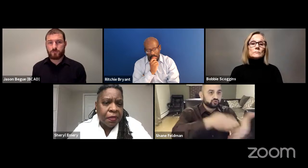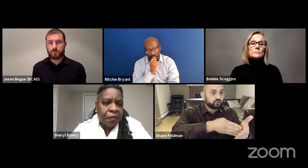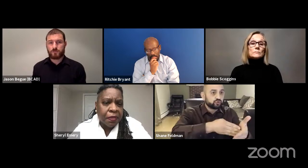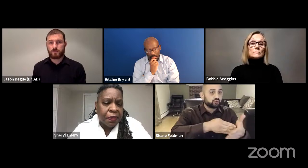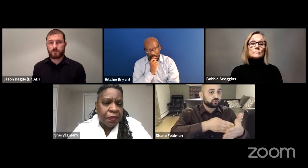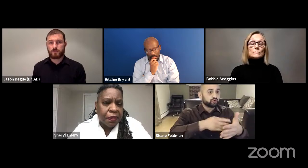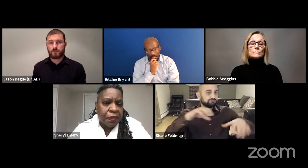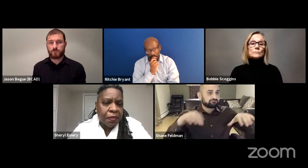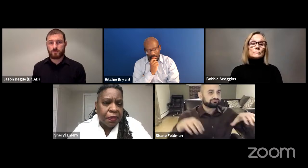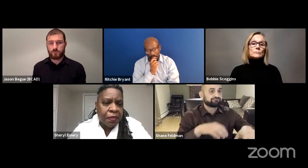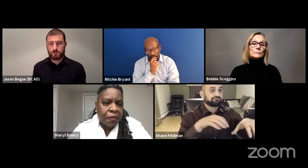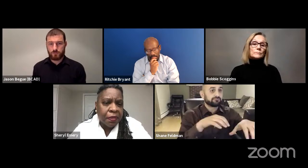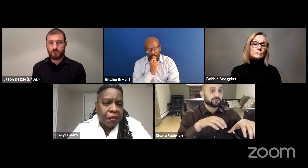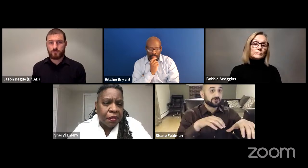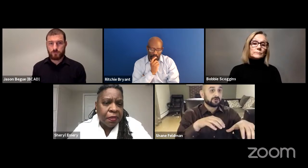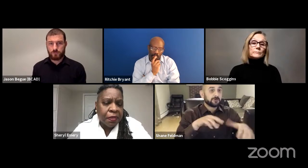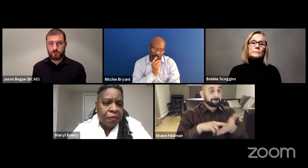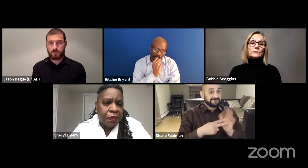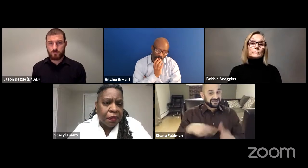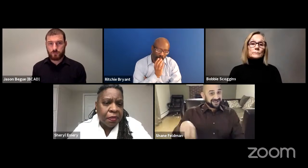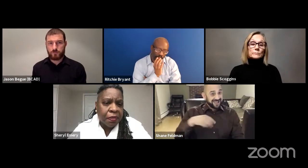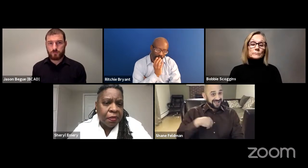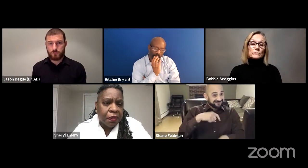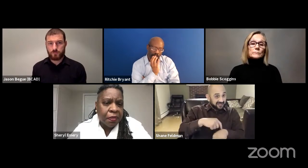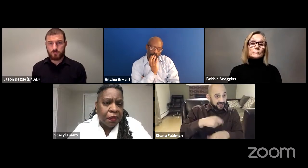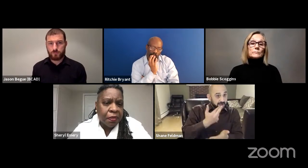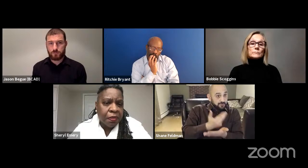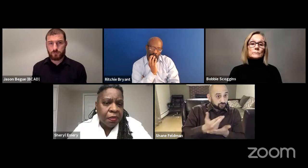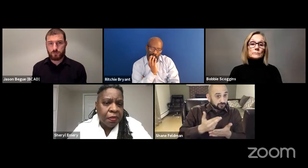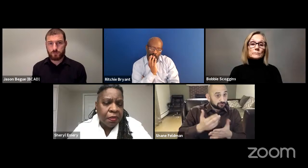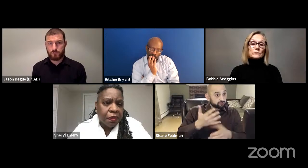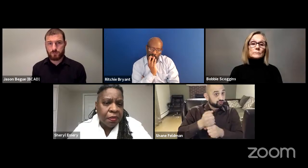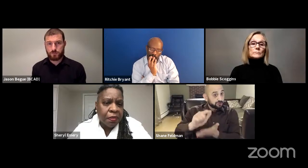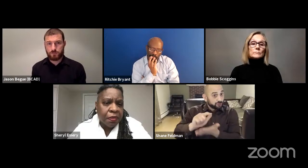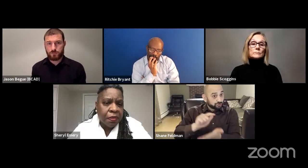of the state of Maryland that they have certain rights to go to litigation and so on and so